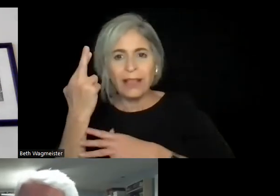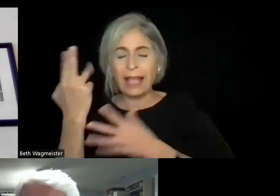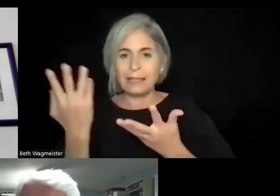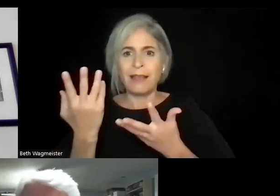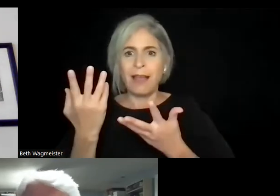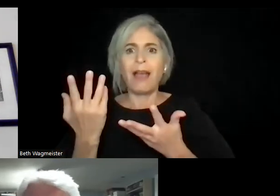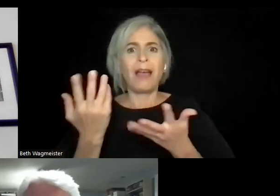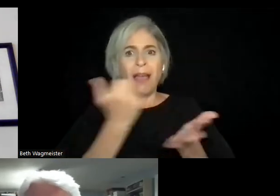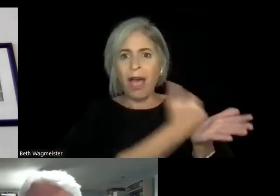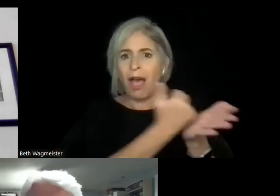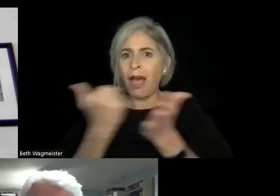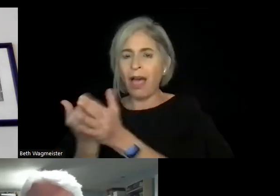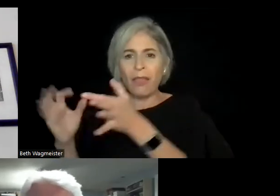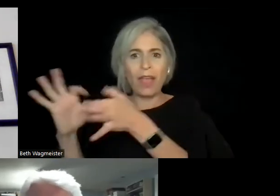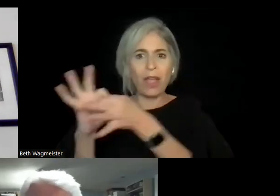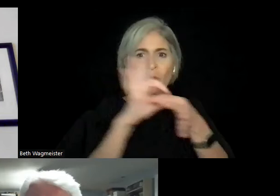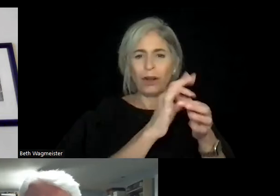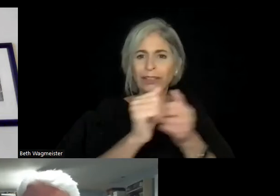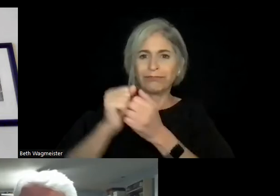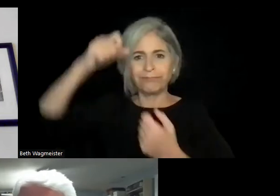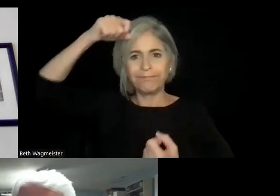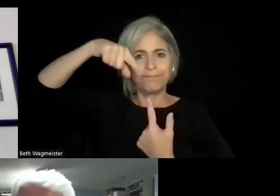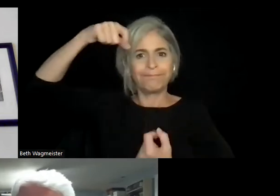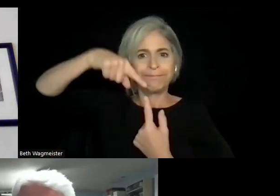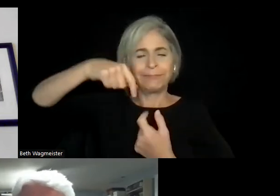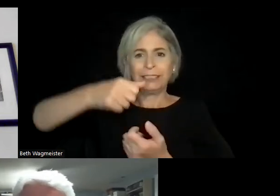own time as the brain and the machines start to